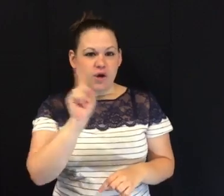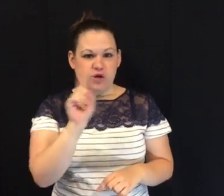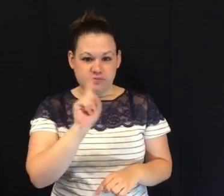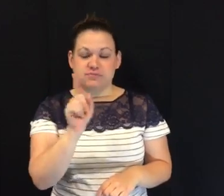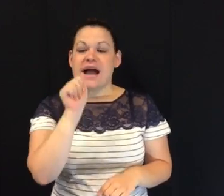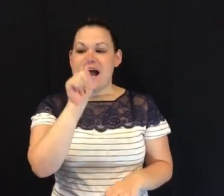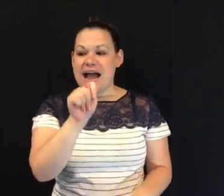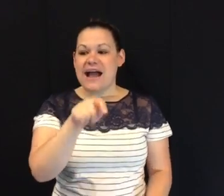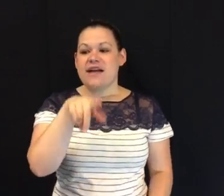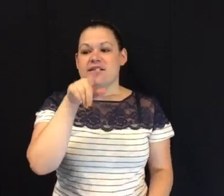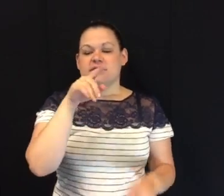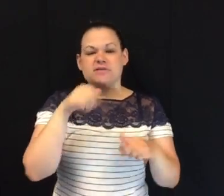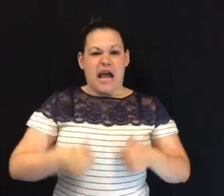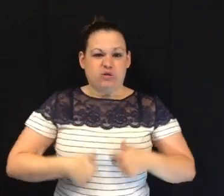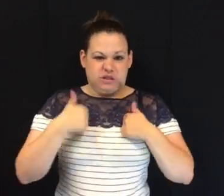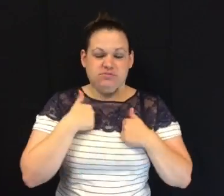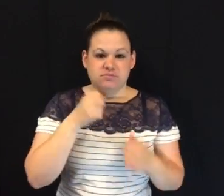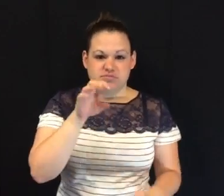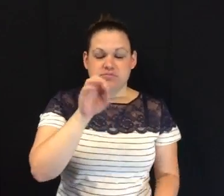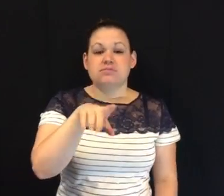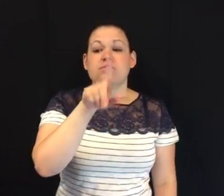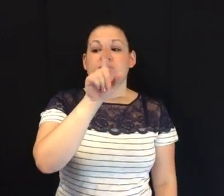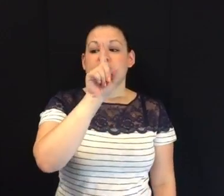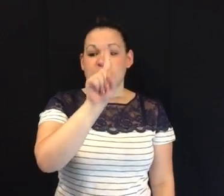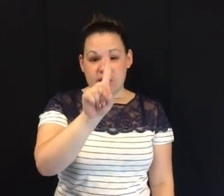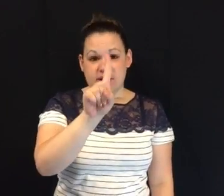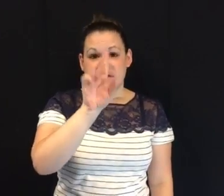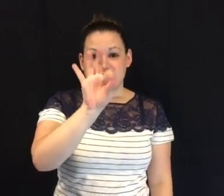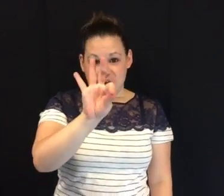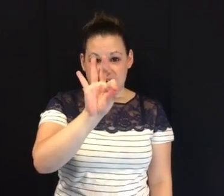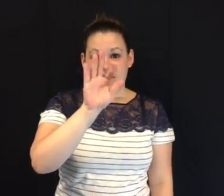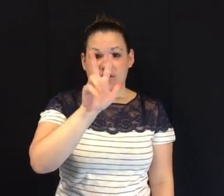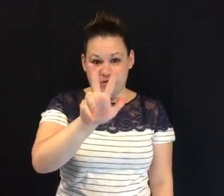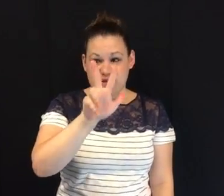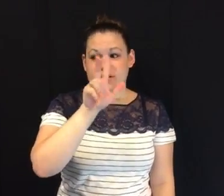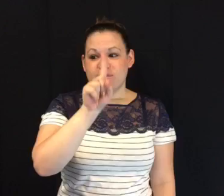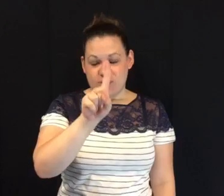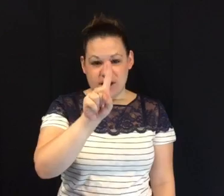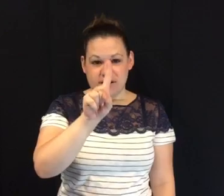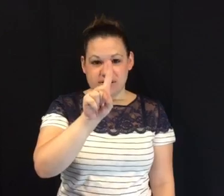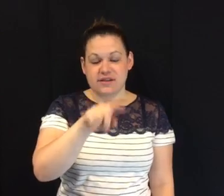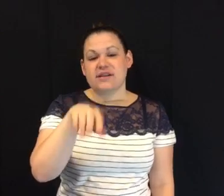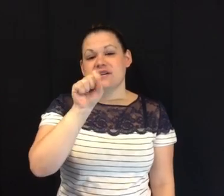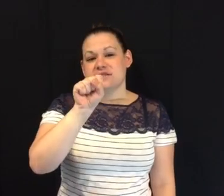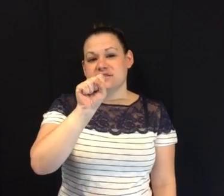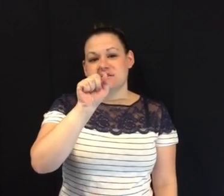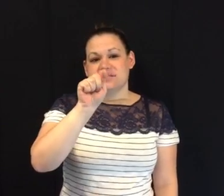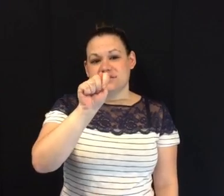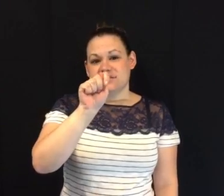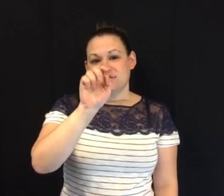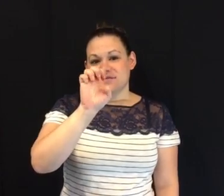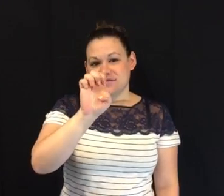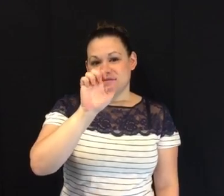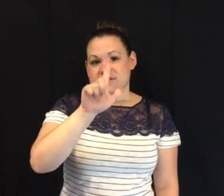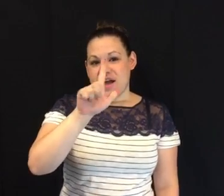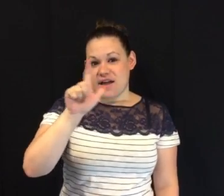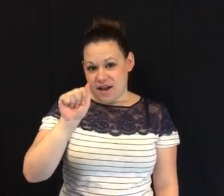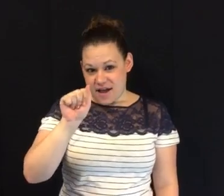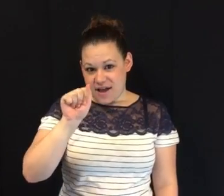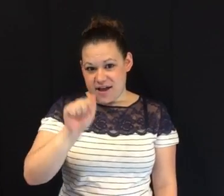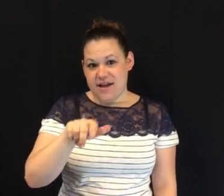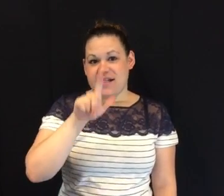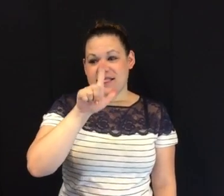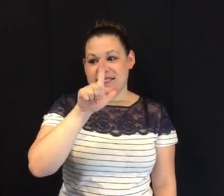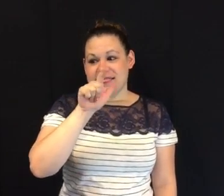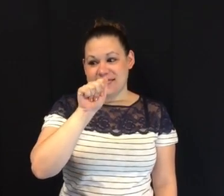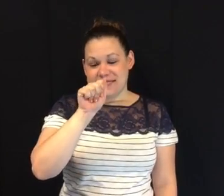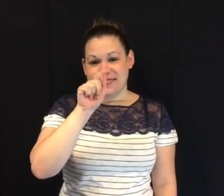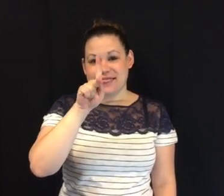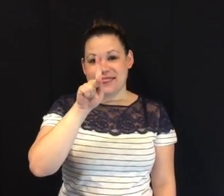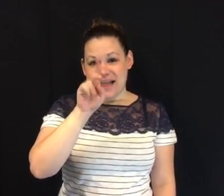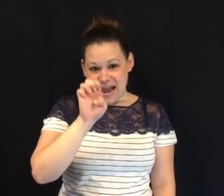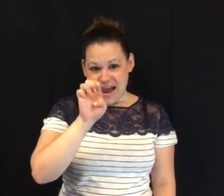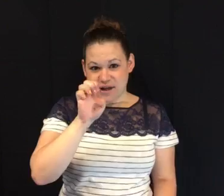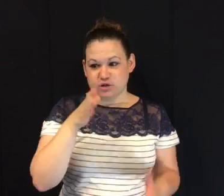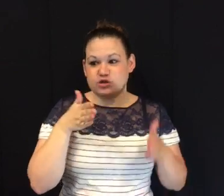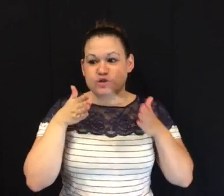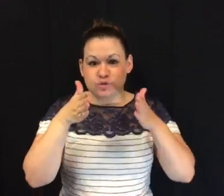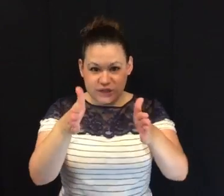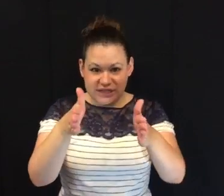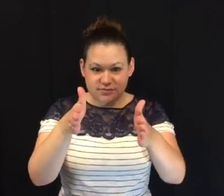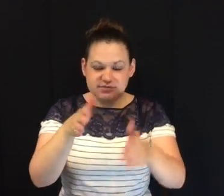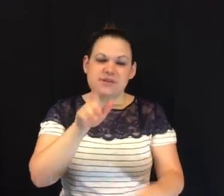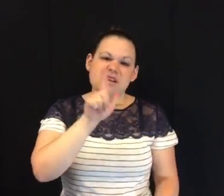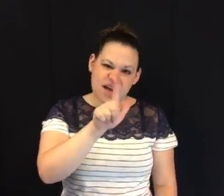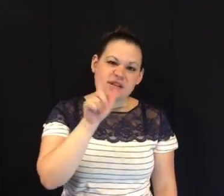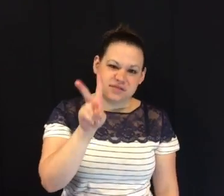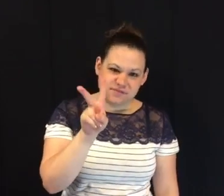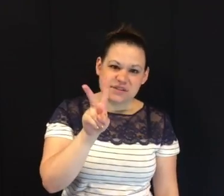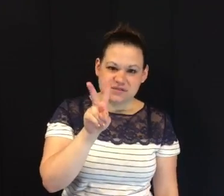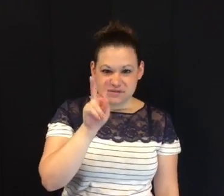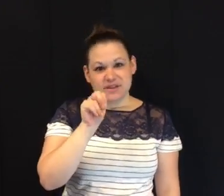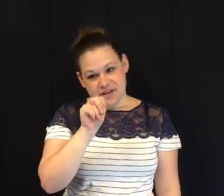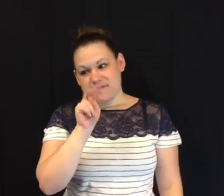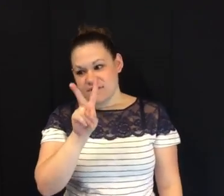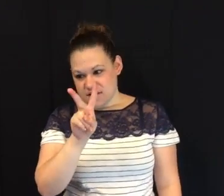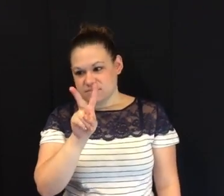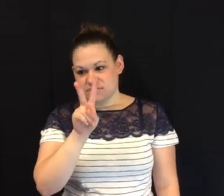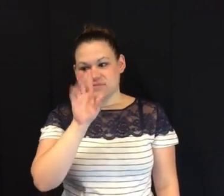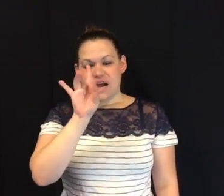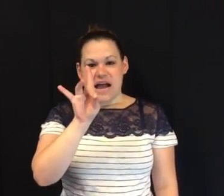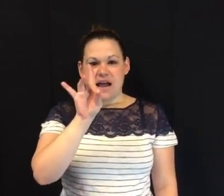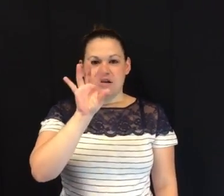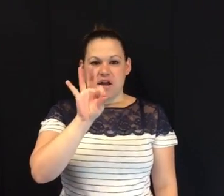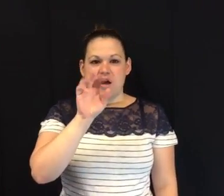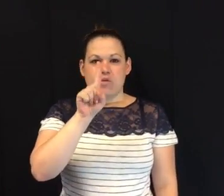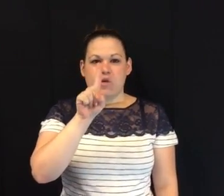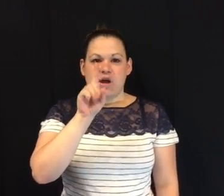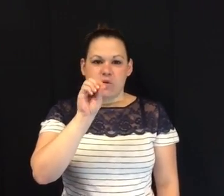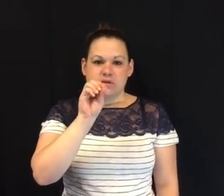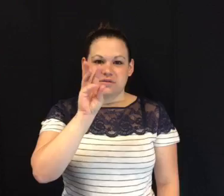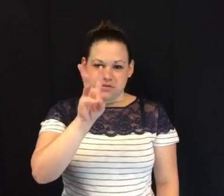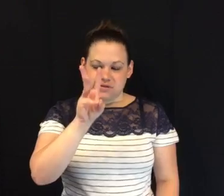The address is 1931 Stella Lake Street Las Vegas, NV 89106